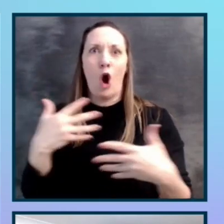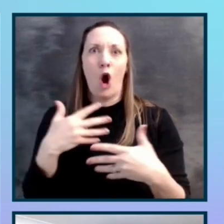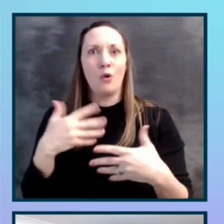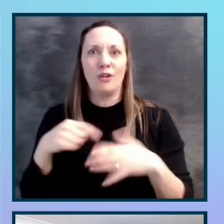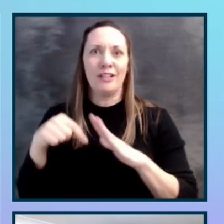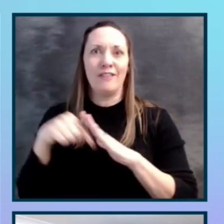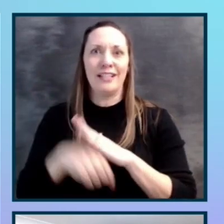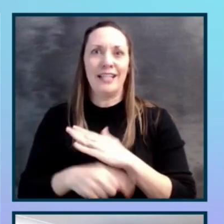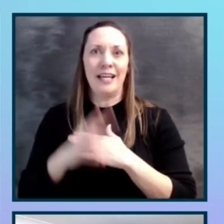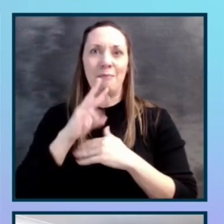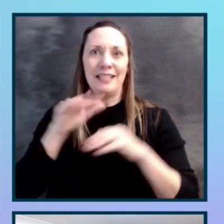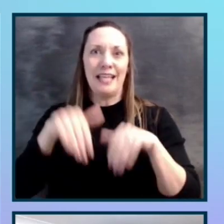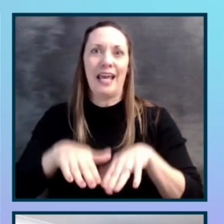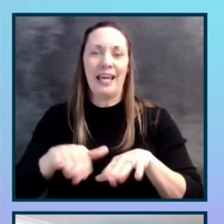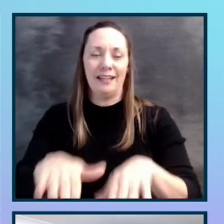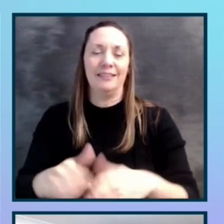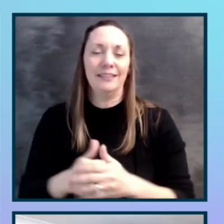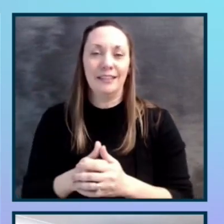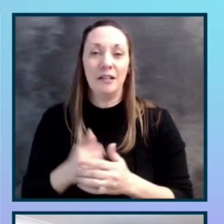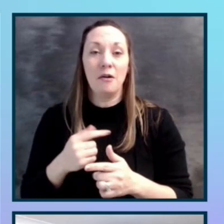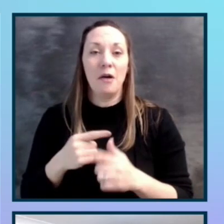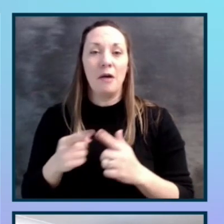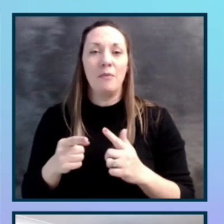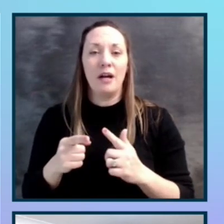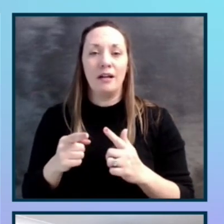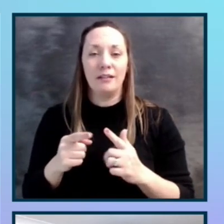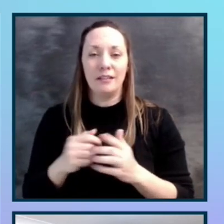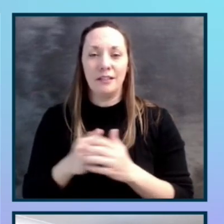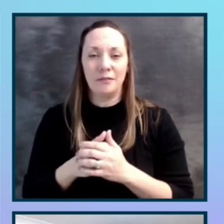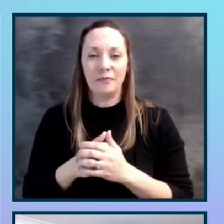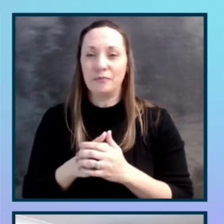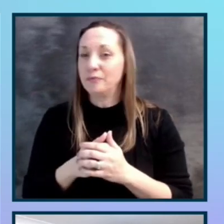as you might say. Now, there's no auto. I even see of these that would allow me to actually hit